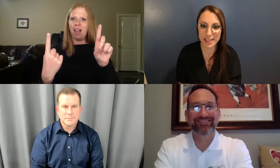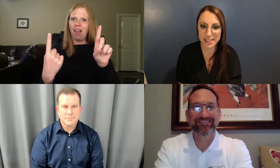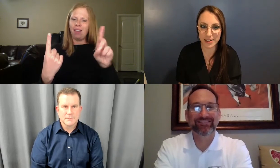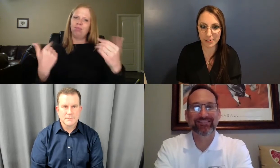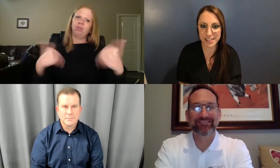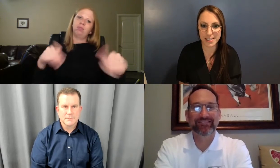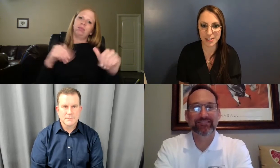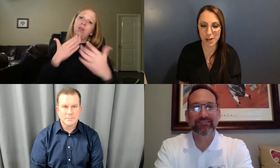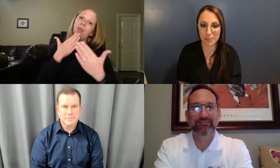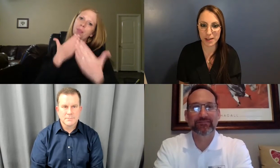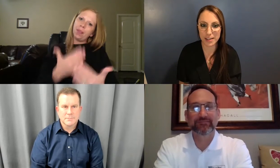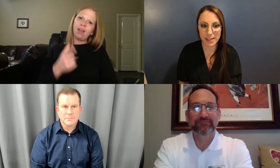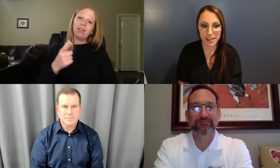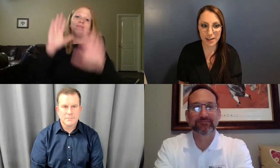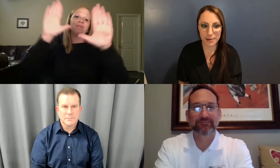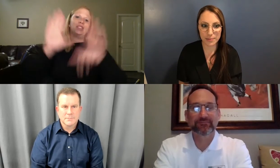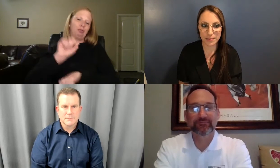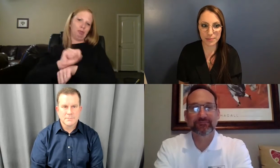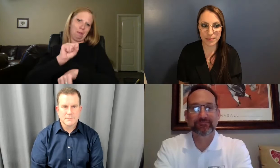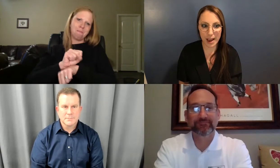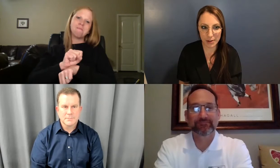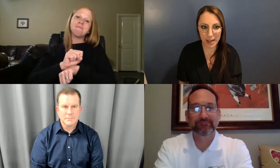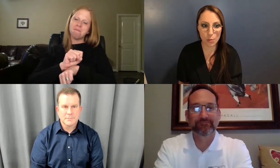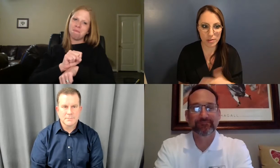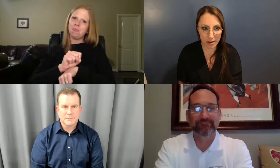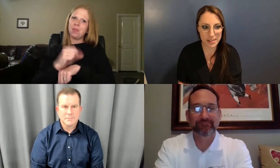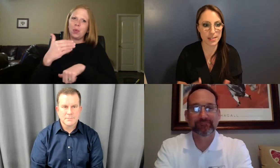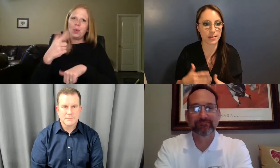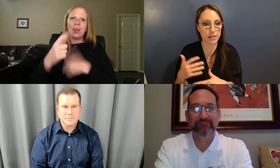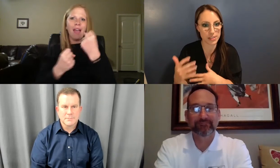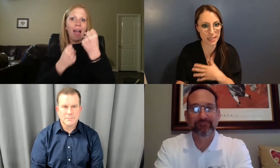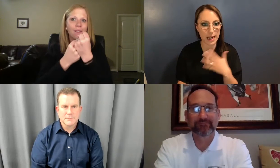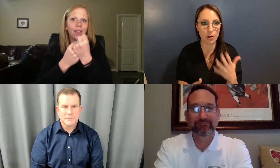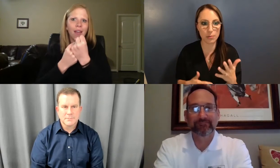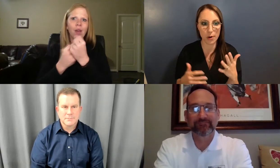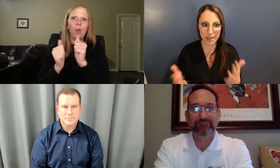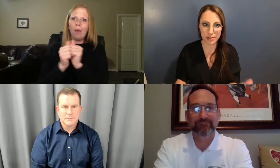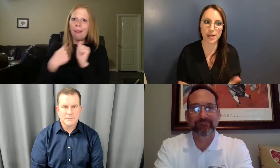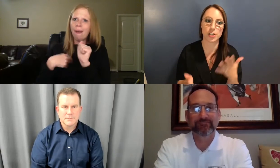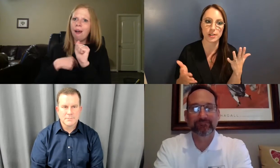he's done a fantastic job at advocating with us and seeking out proactive action,